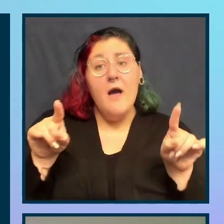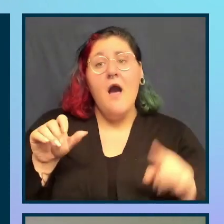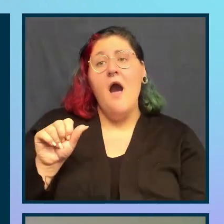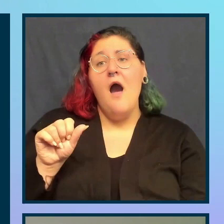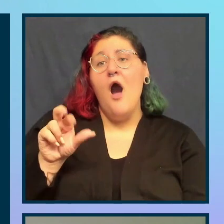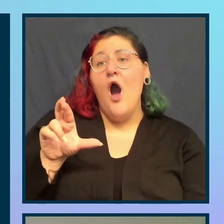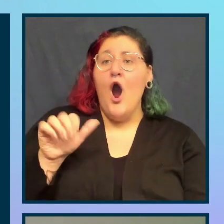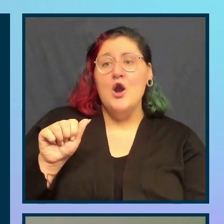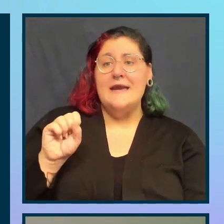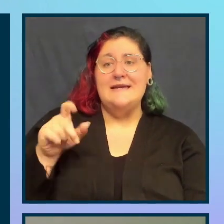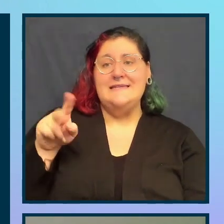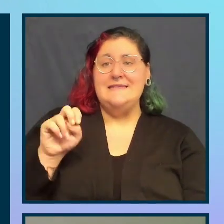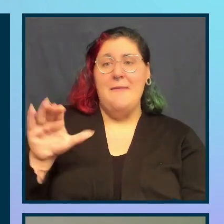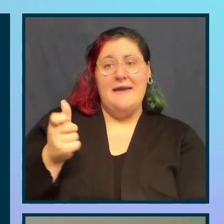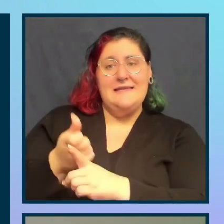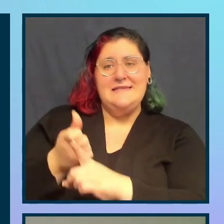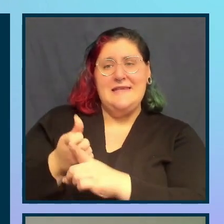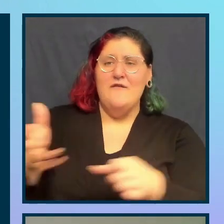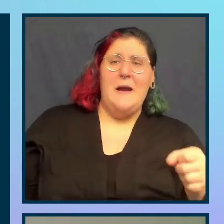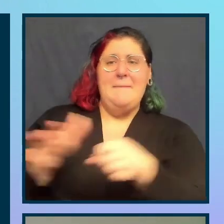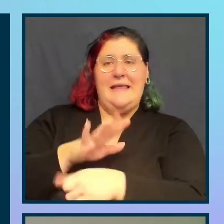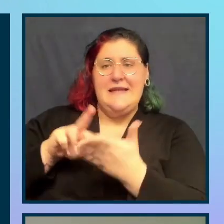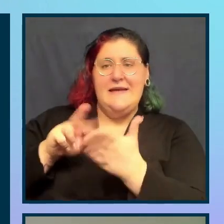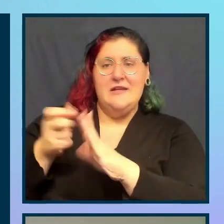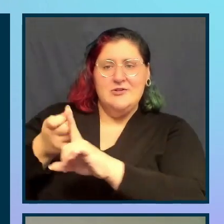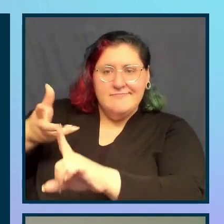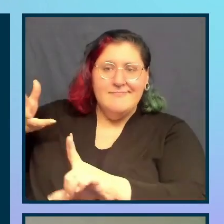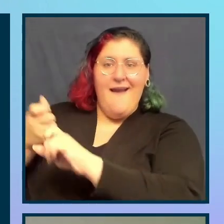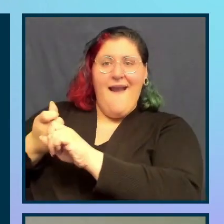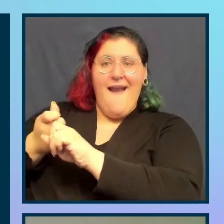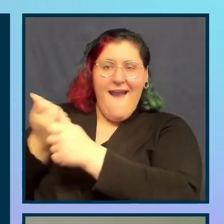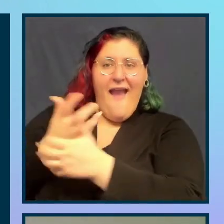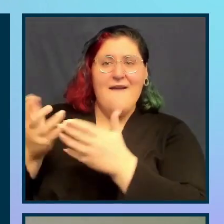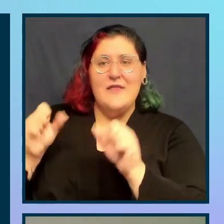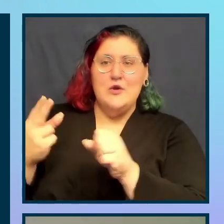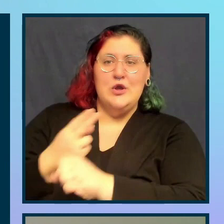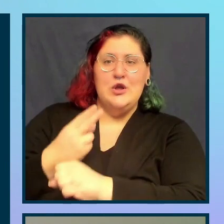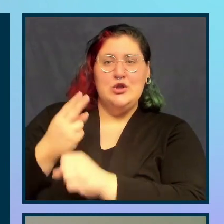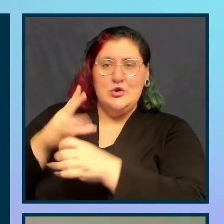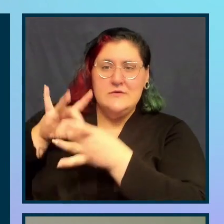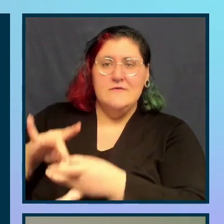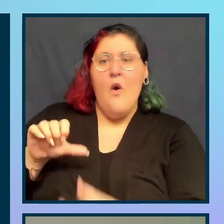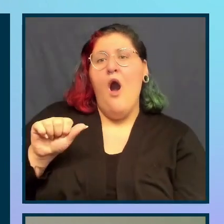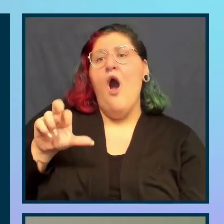you can use in ARIA. So that's where specs live. Another resource are blogs and articles,